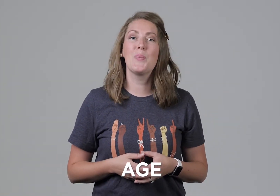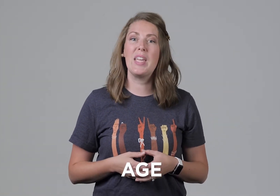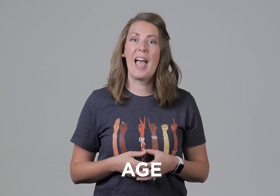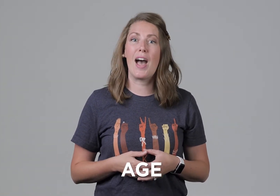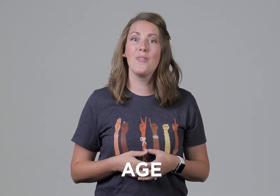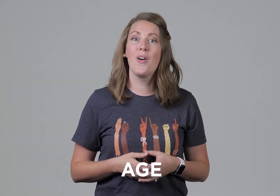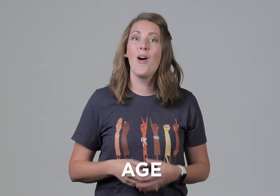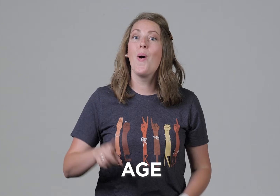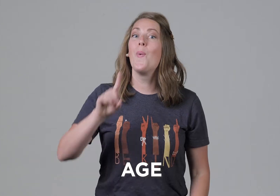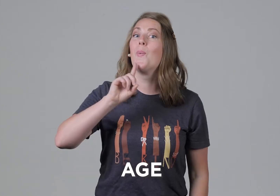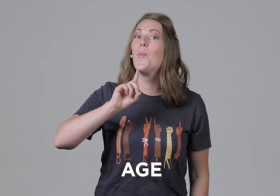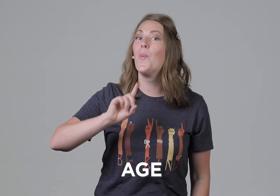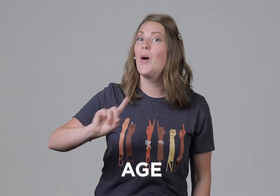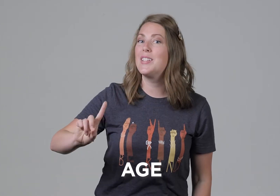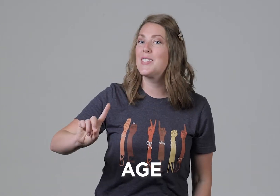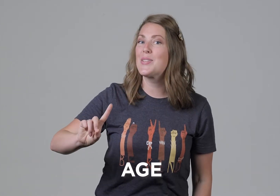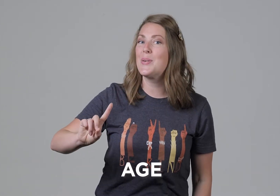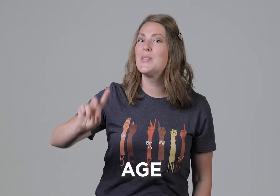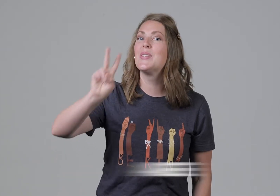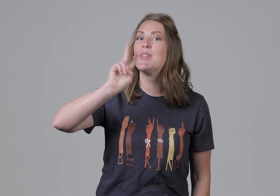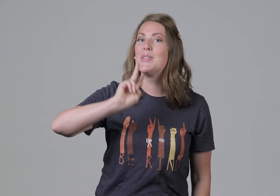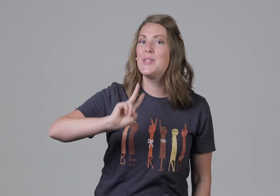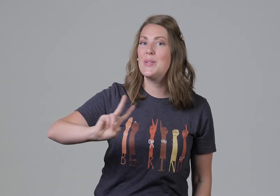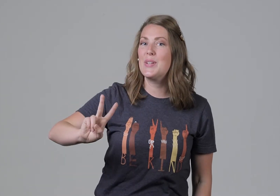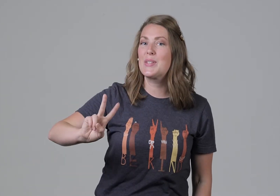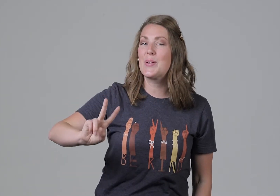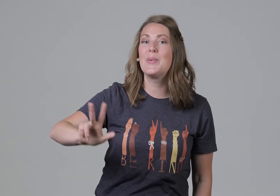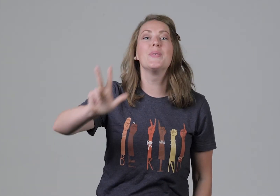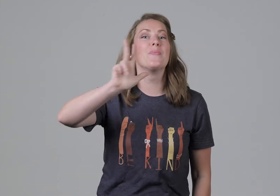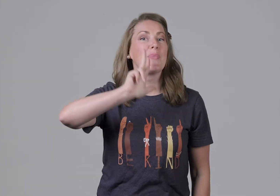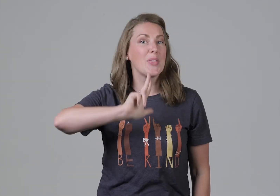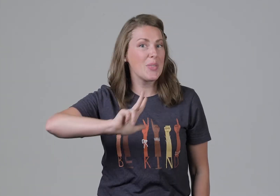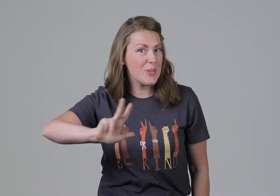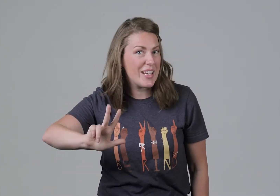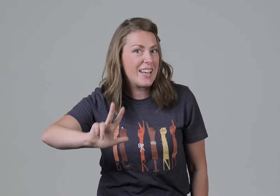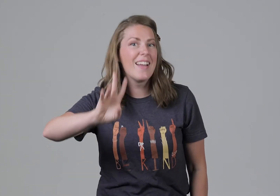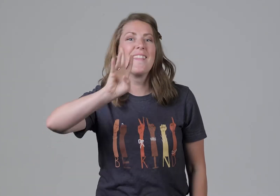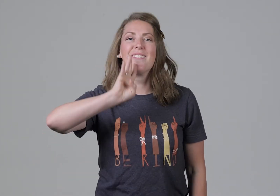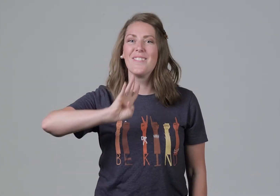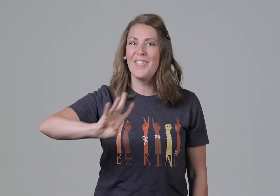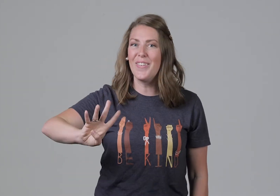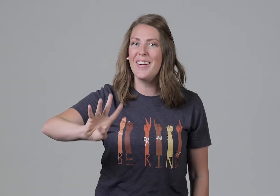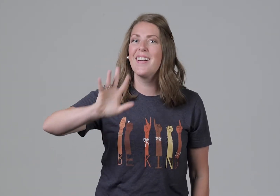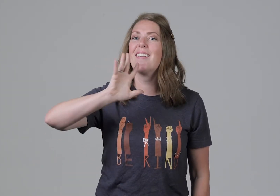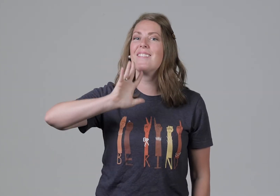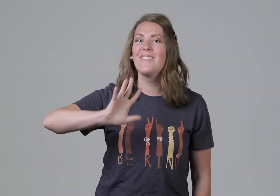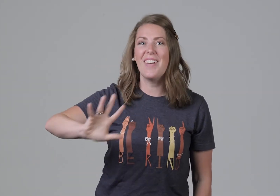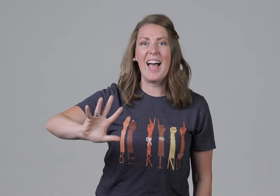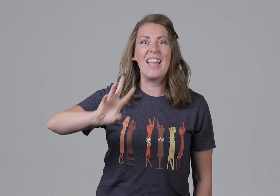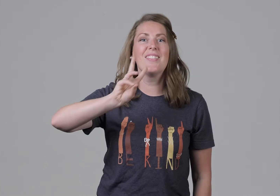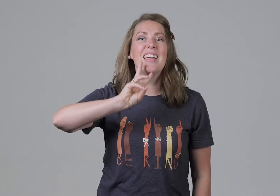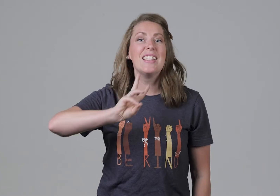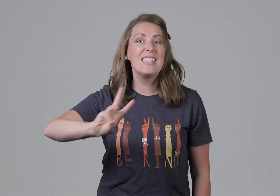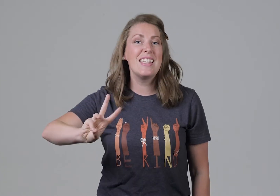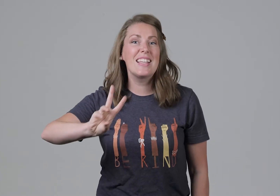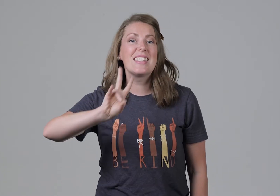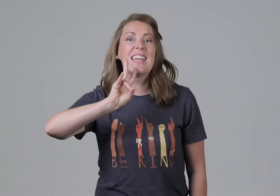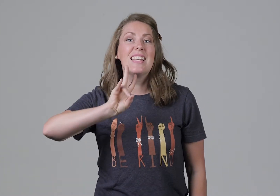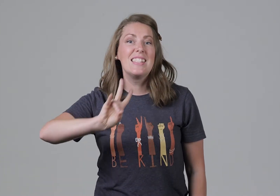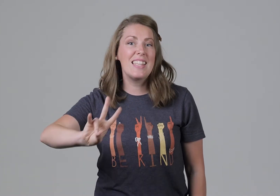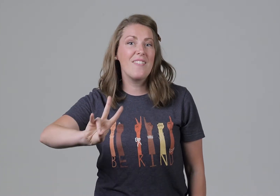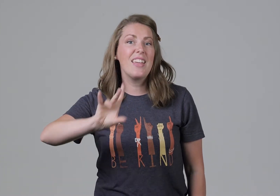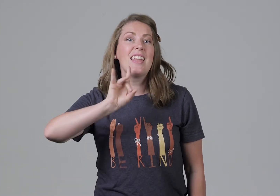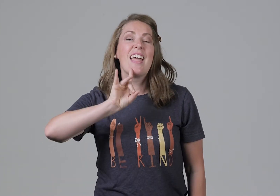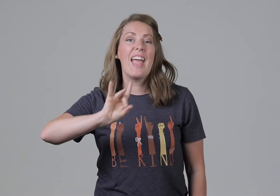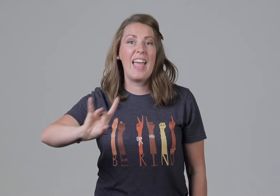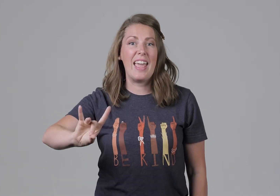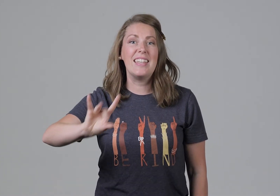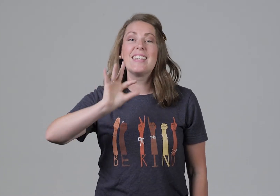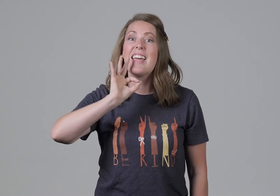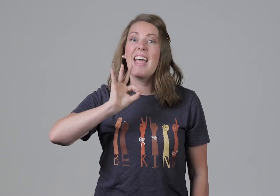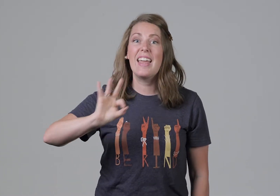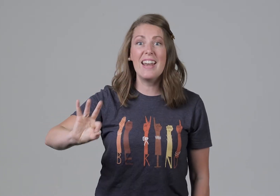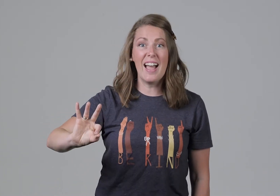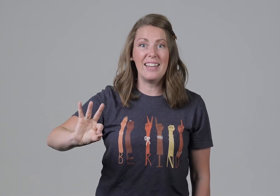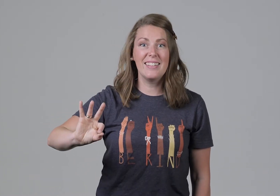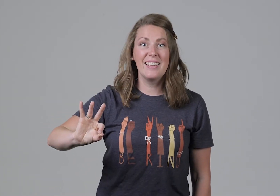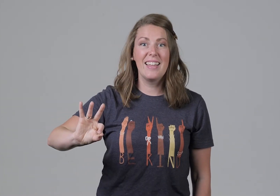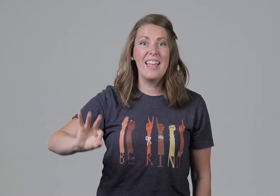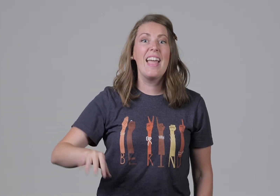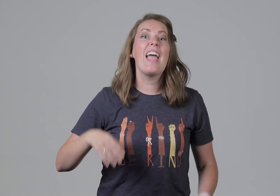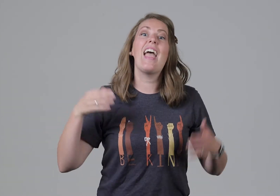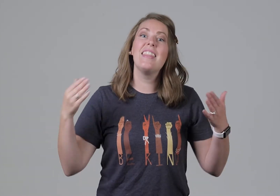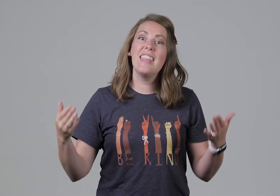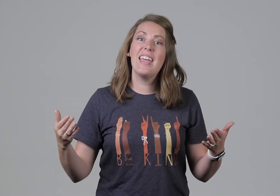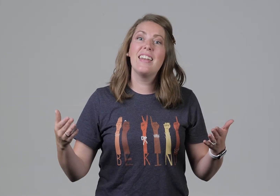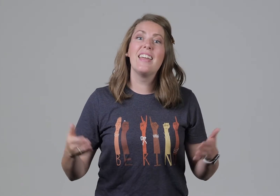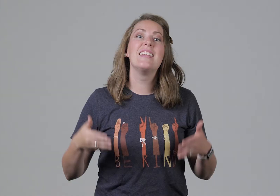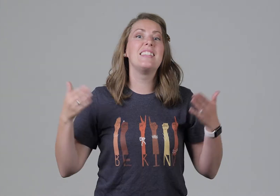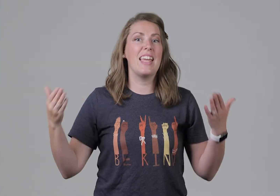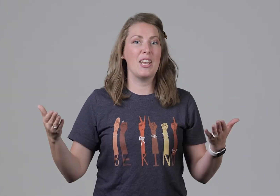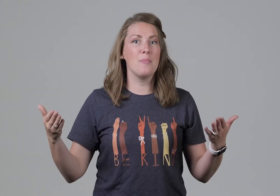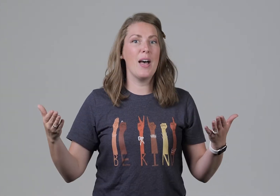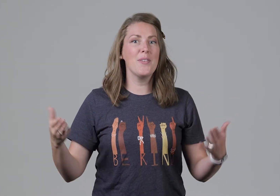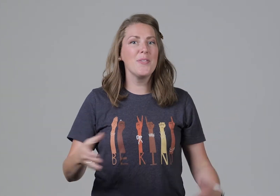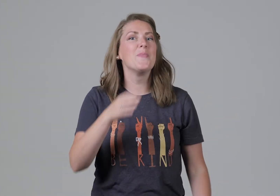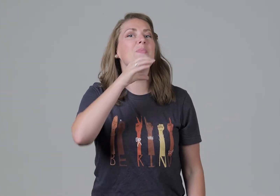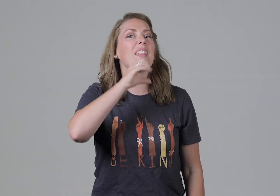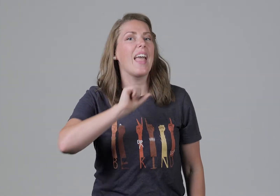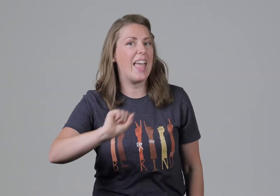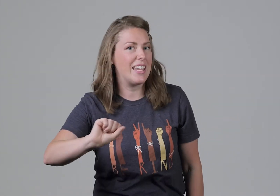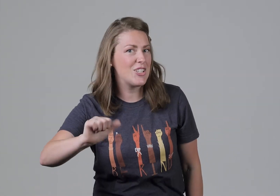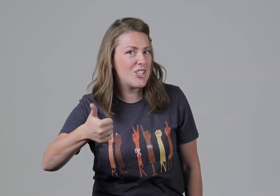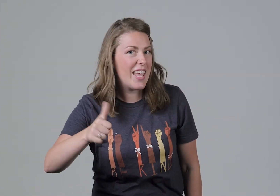We have 1 years old, 2 years old 3, 4, 5, 6, 7, 8, and 9 and then 10 and above, age 10